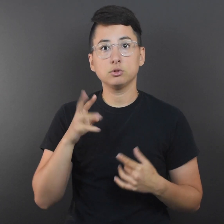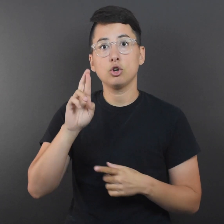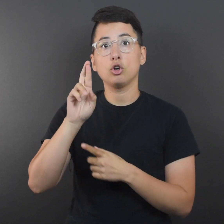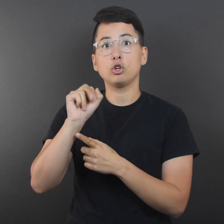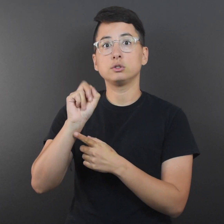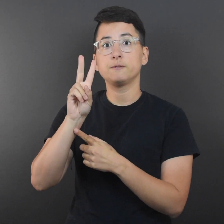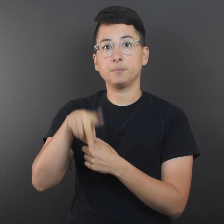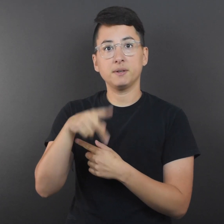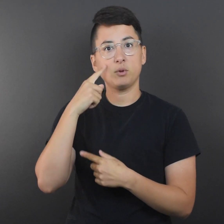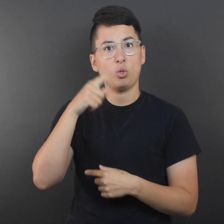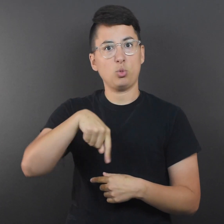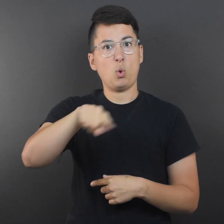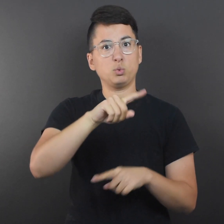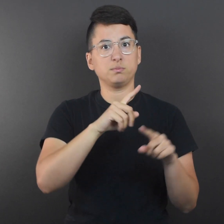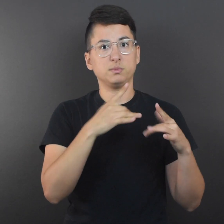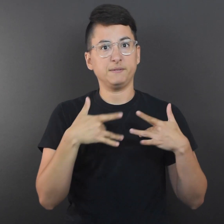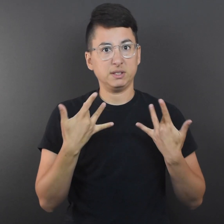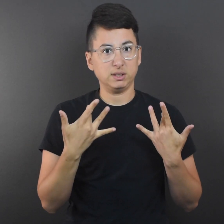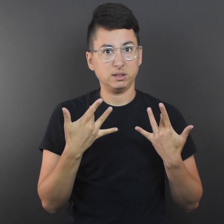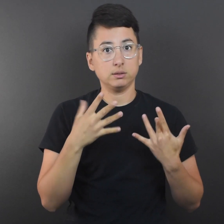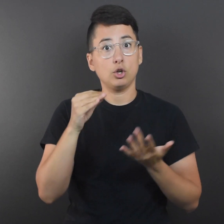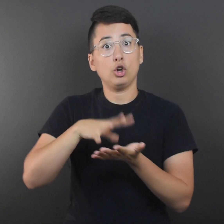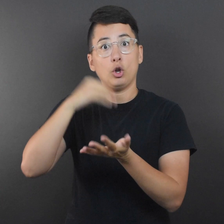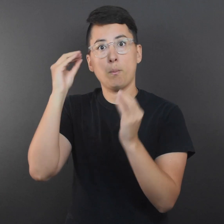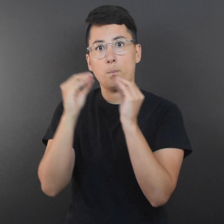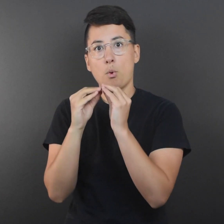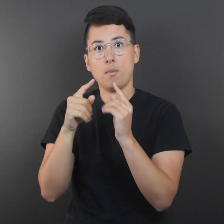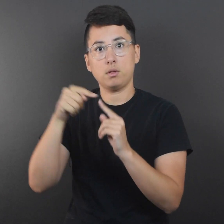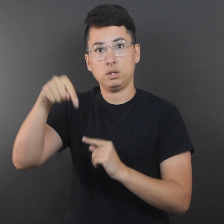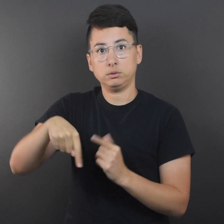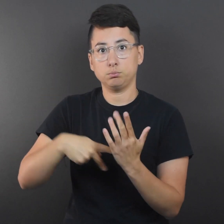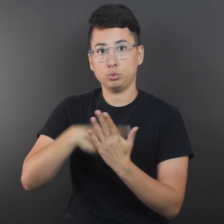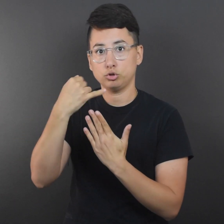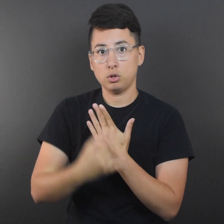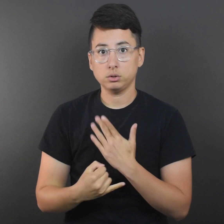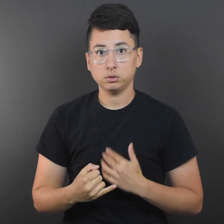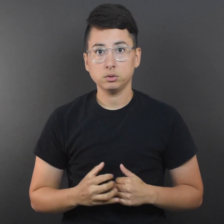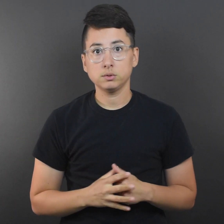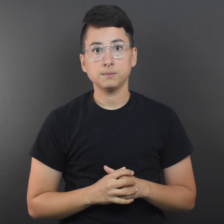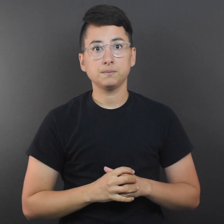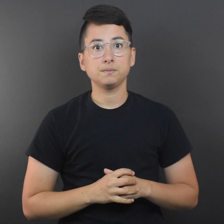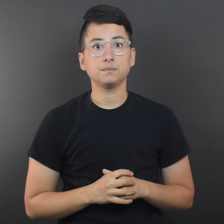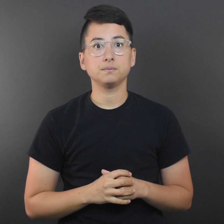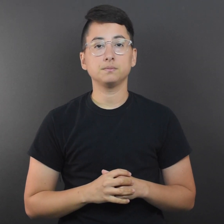Please visit mnjrc.org/events to RSVP for these events and